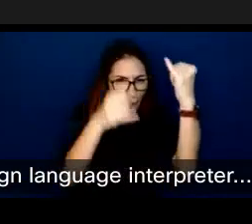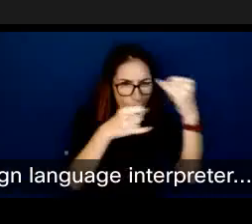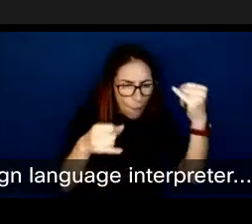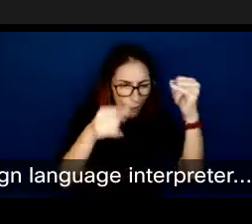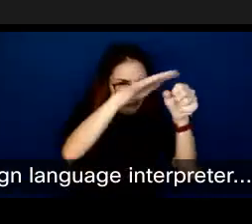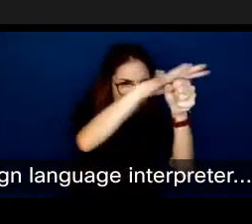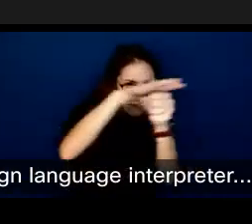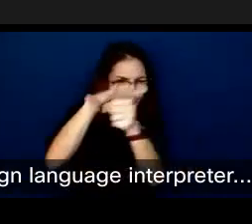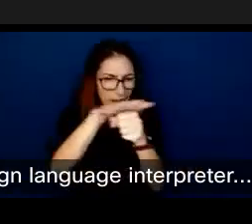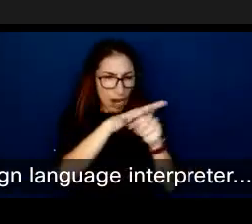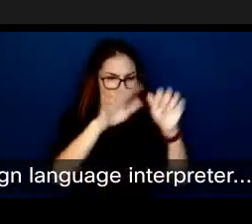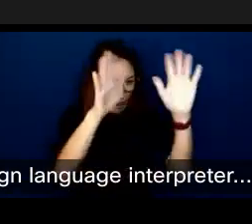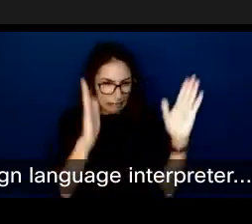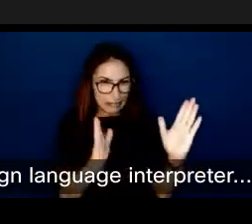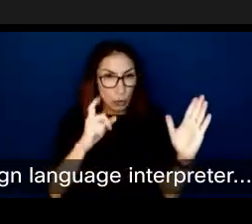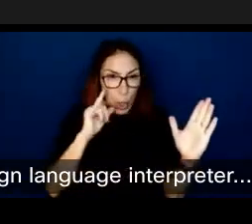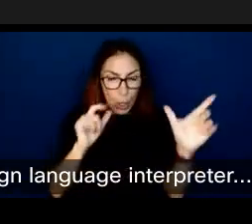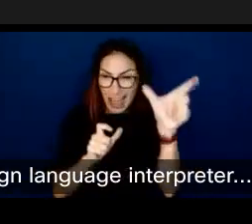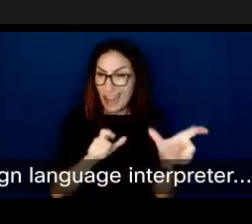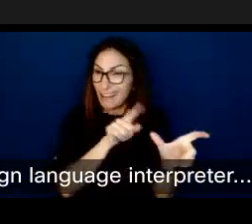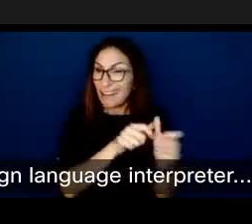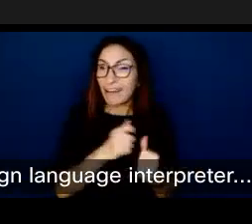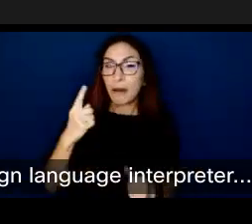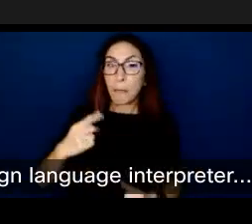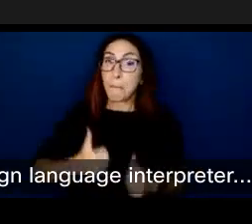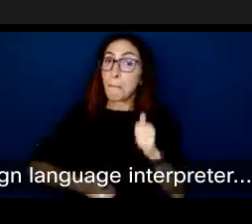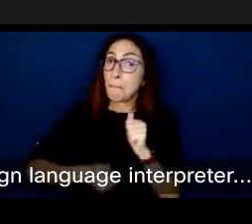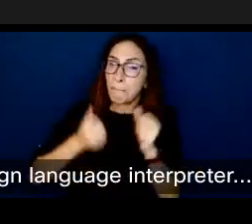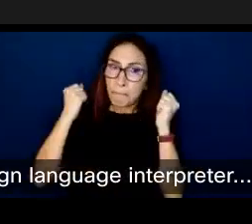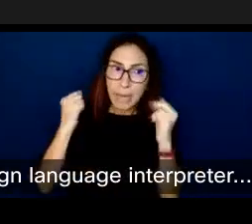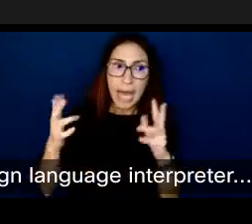think that HIV is something that only happens in a city, but as